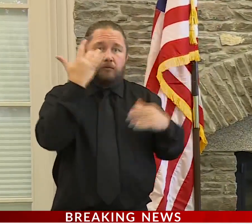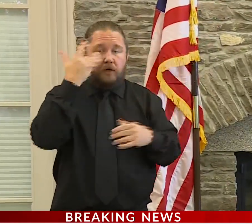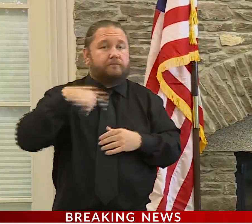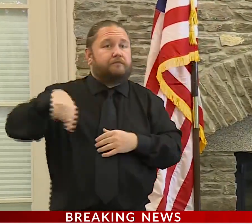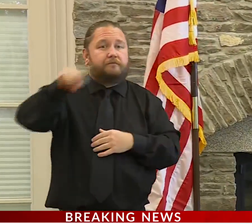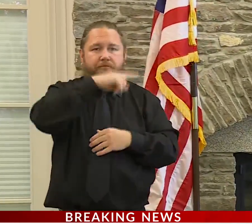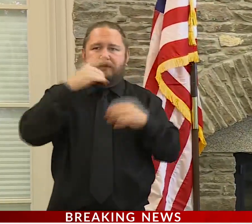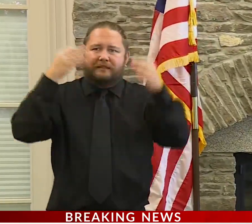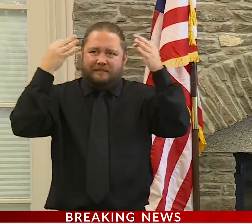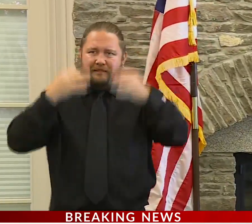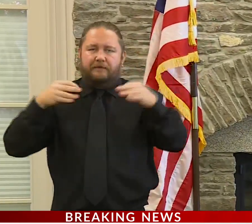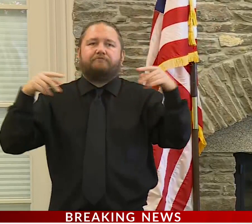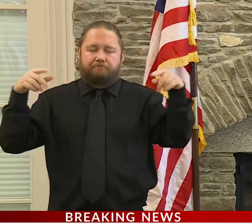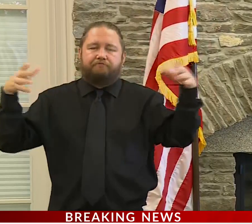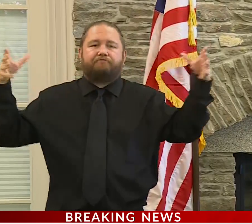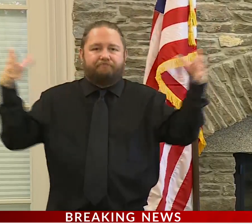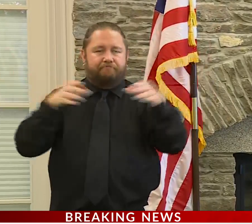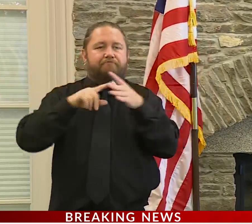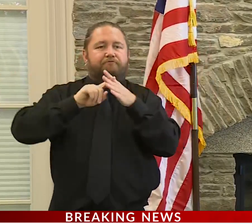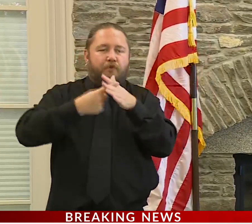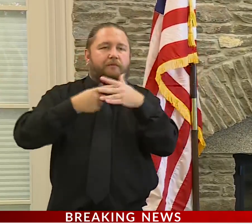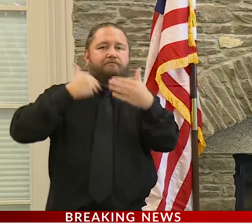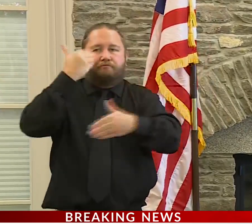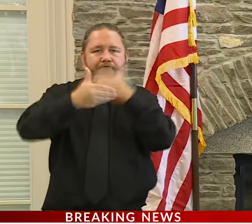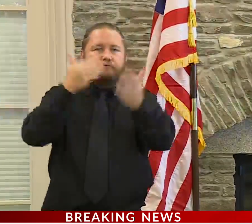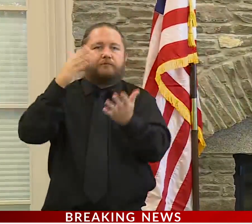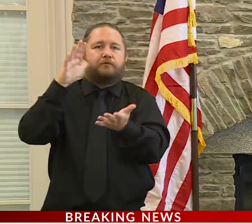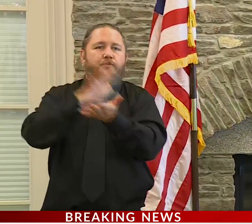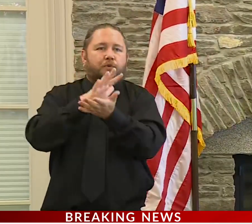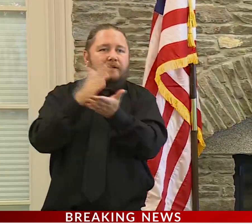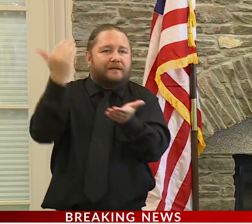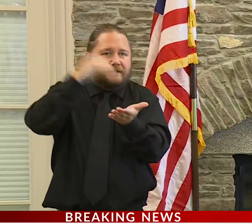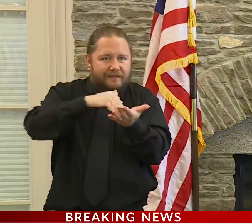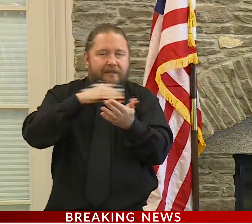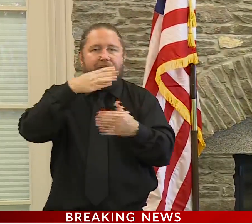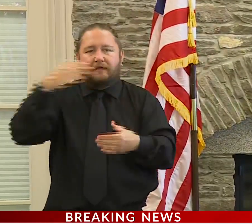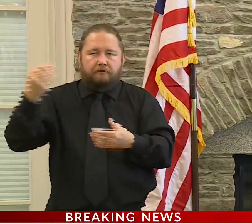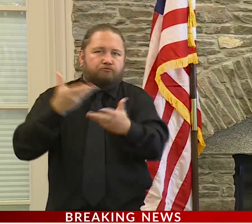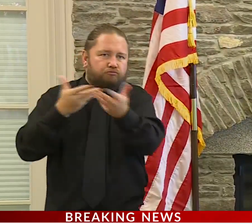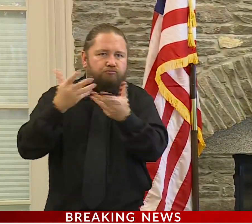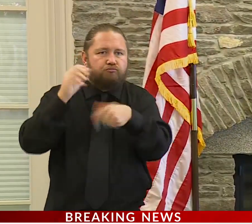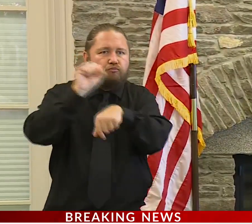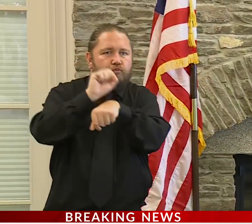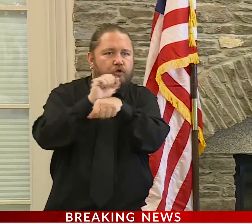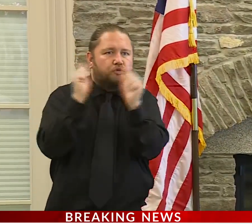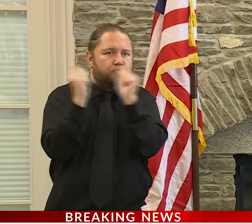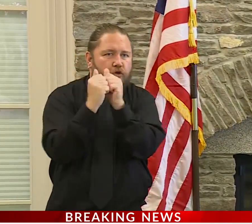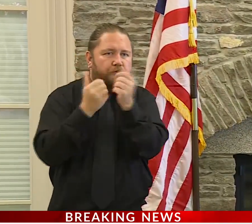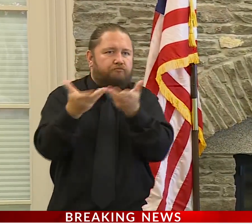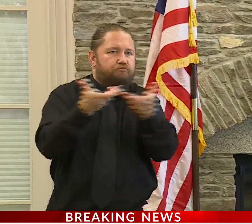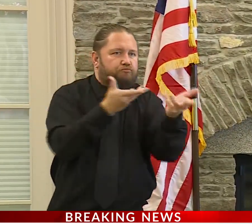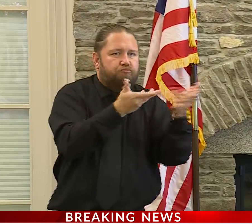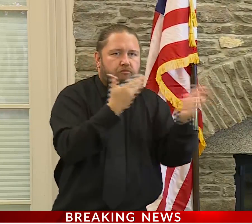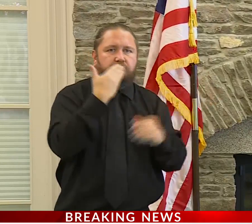OTHER COLLEGES OF THE STATE RHODE ISLAND BECAUSE IRIS CEMENT IN PERSON WE ARE SO